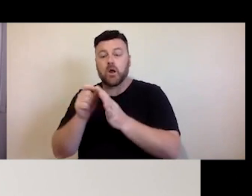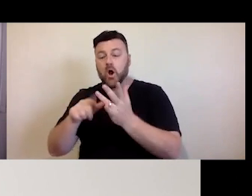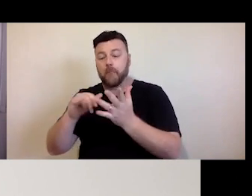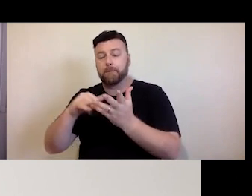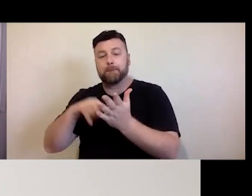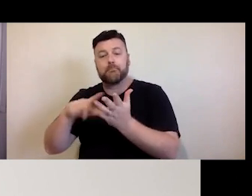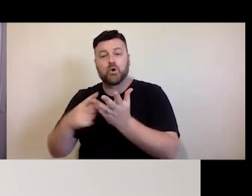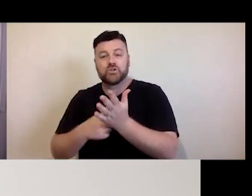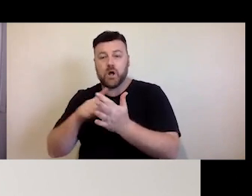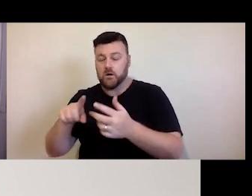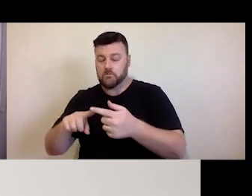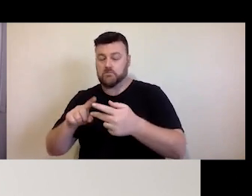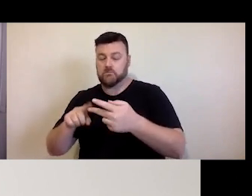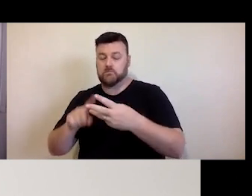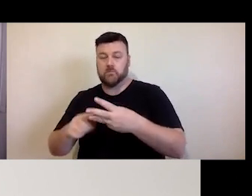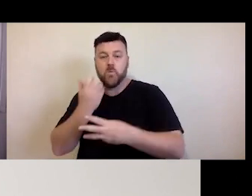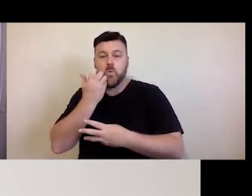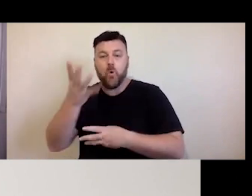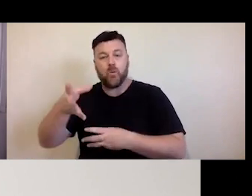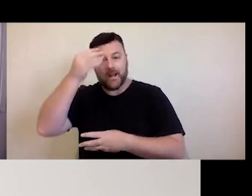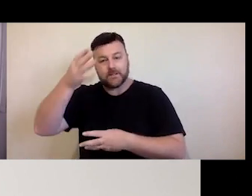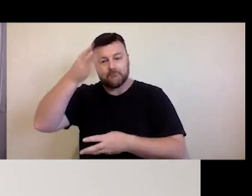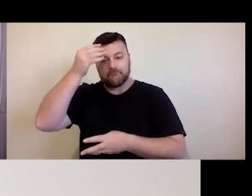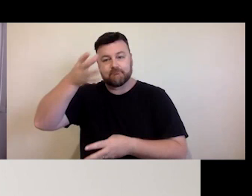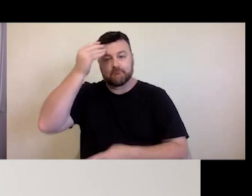learning.